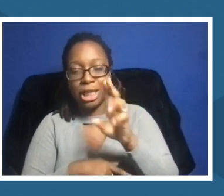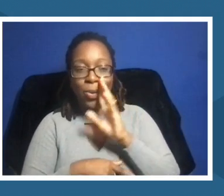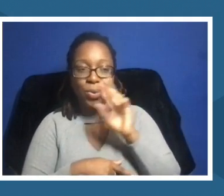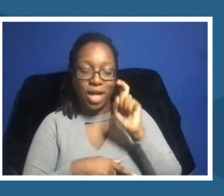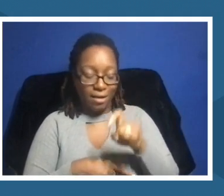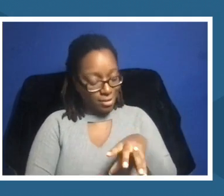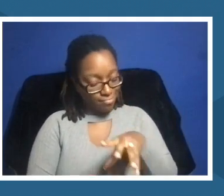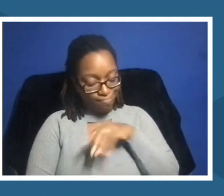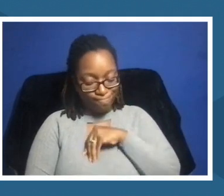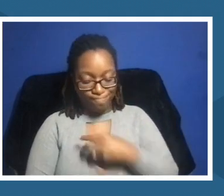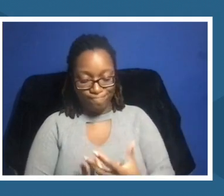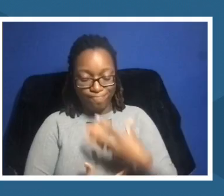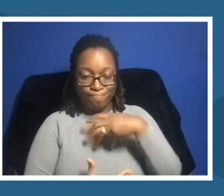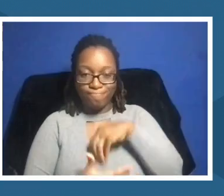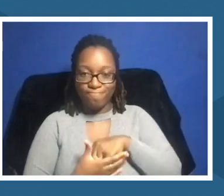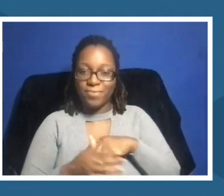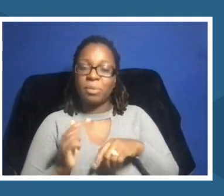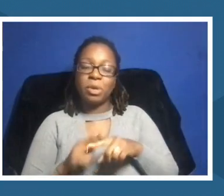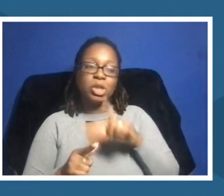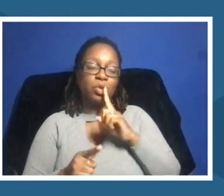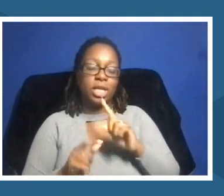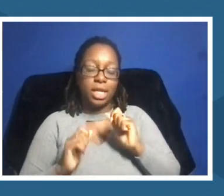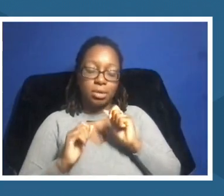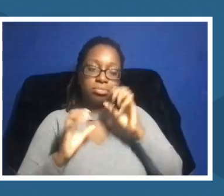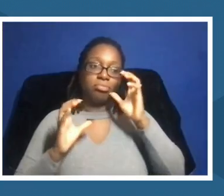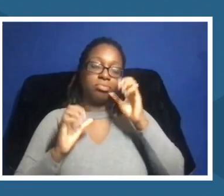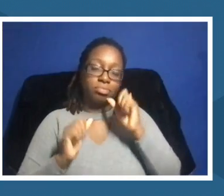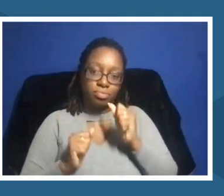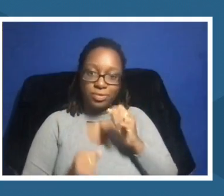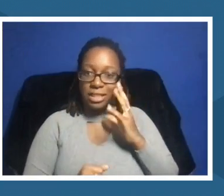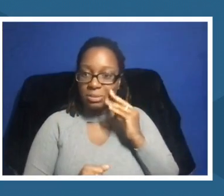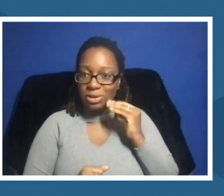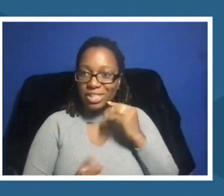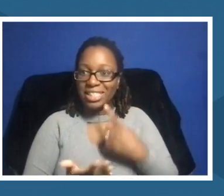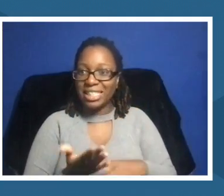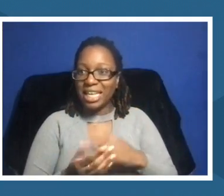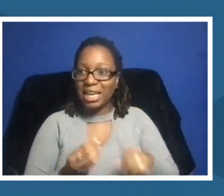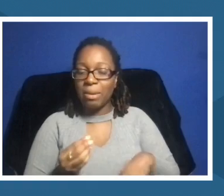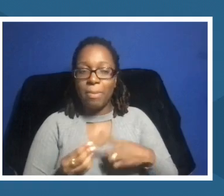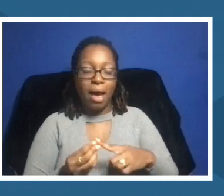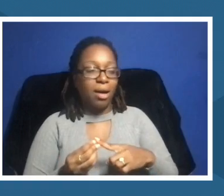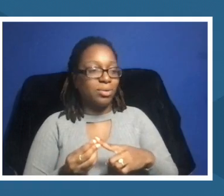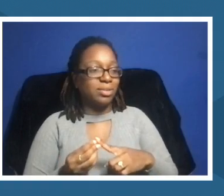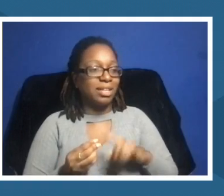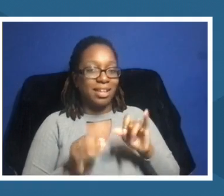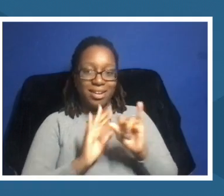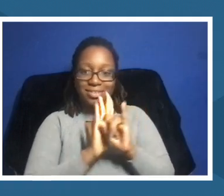experience to think about um the breadth